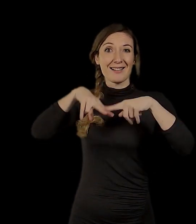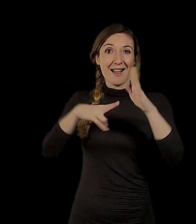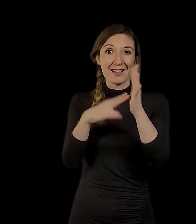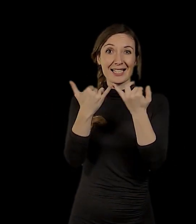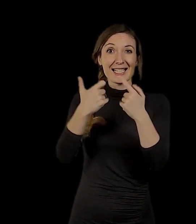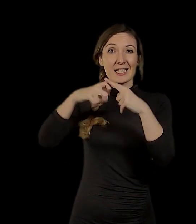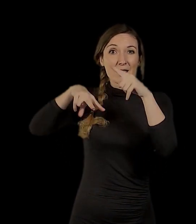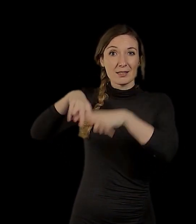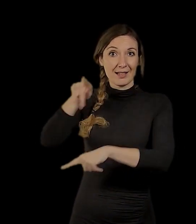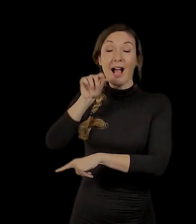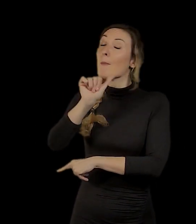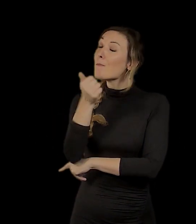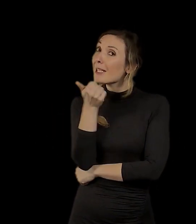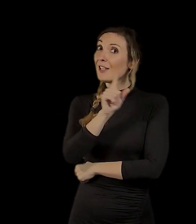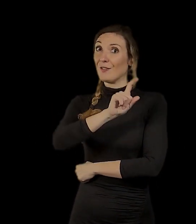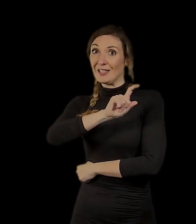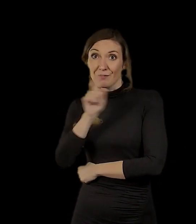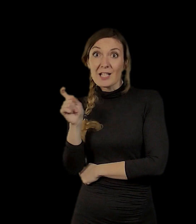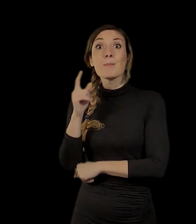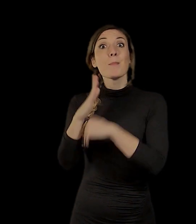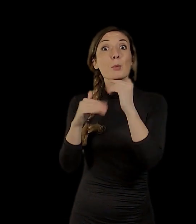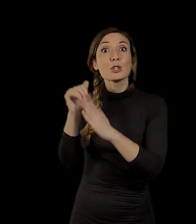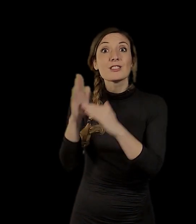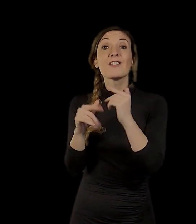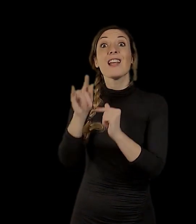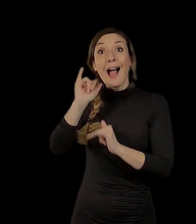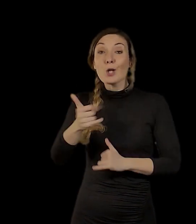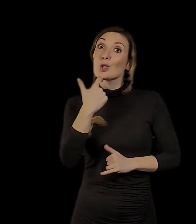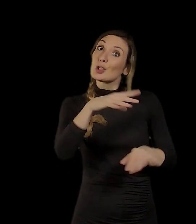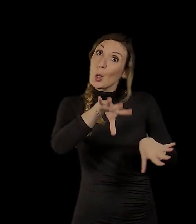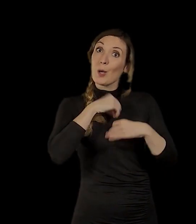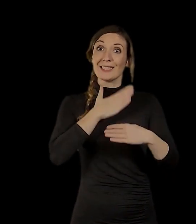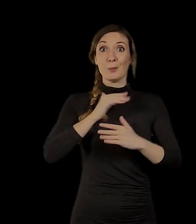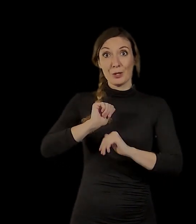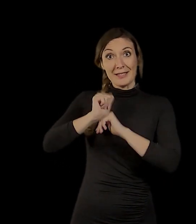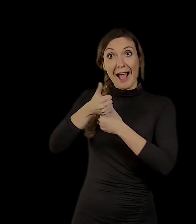it should be something that should help create good neighborly relations, etc.